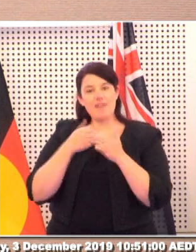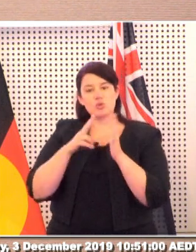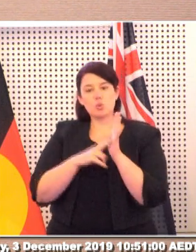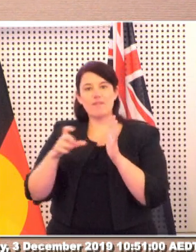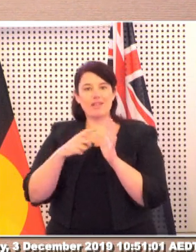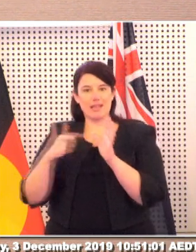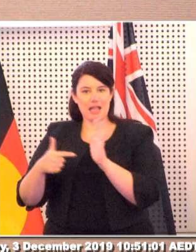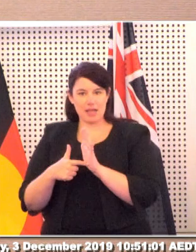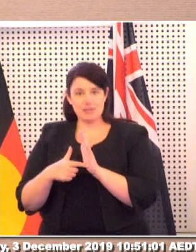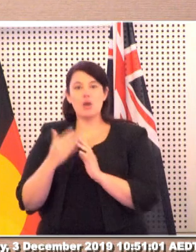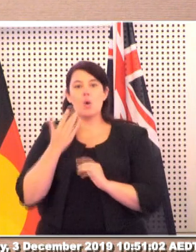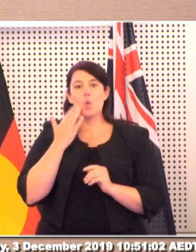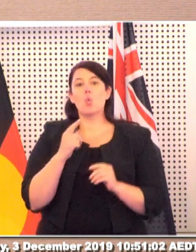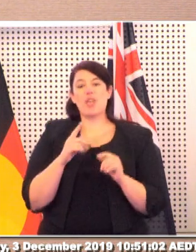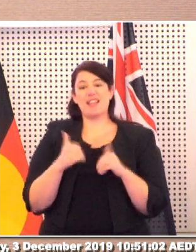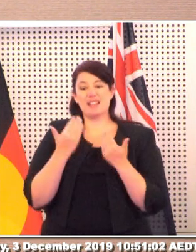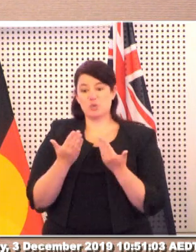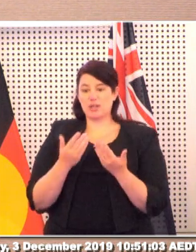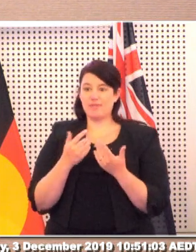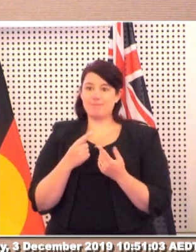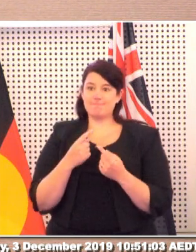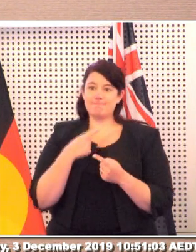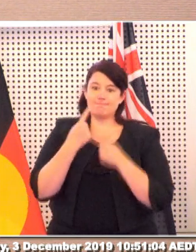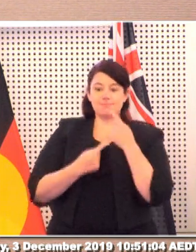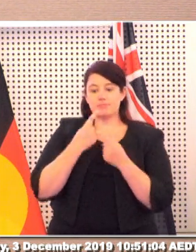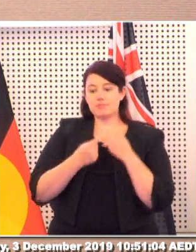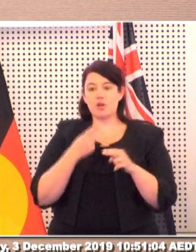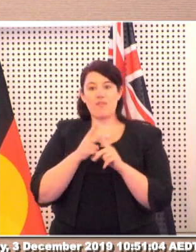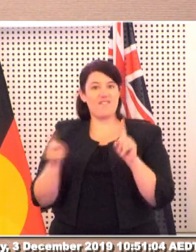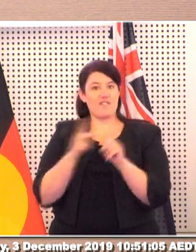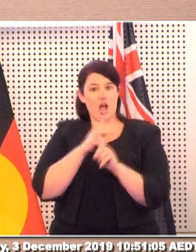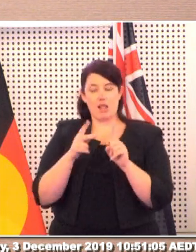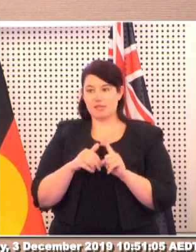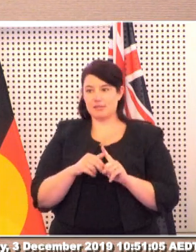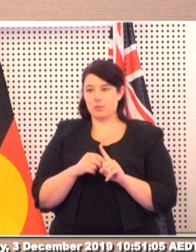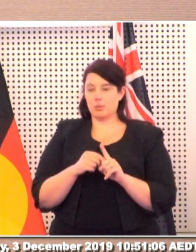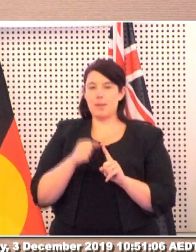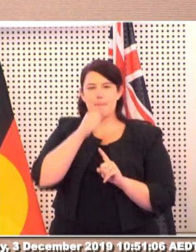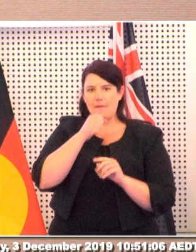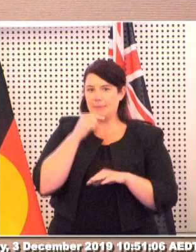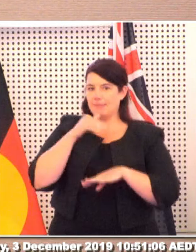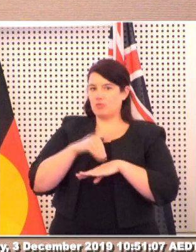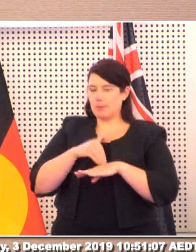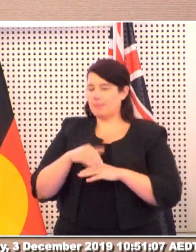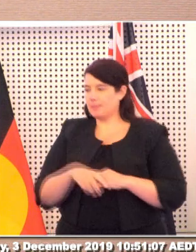when they have to make the case around violence – pattern of violent or dangerous behaviour,